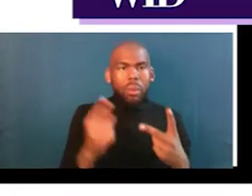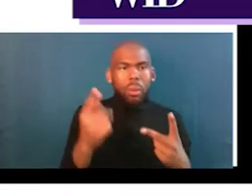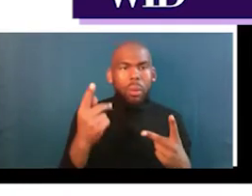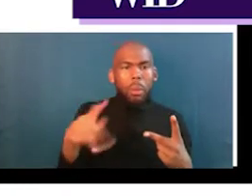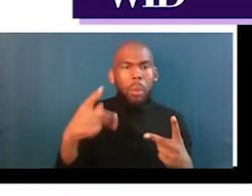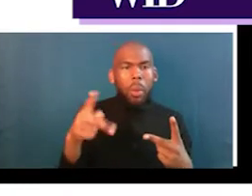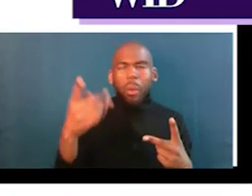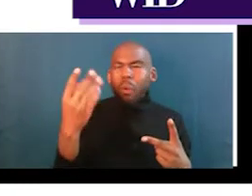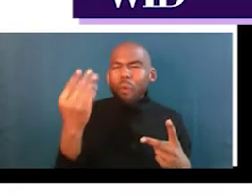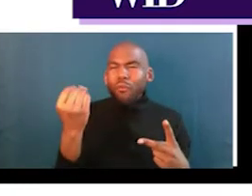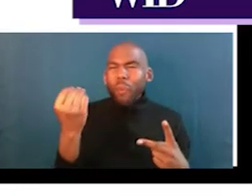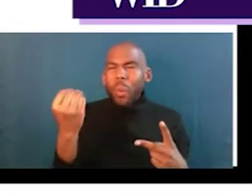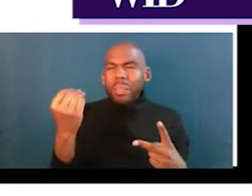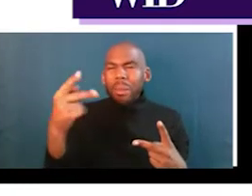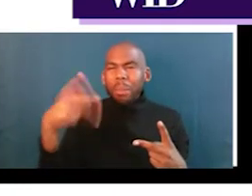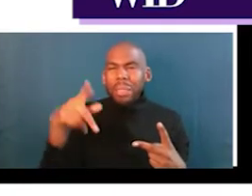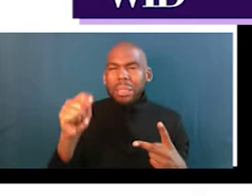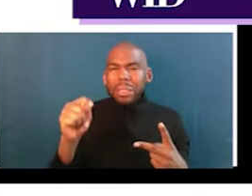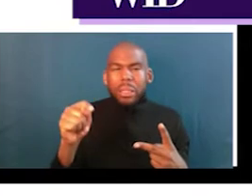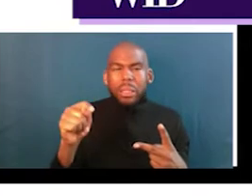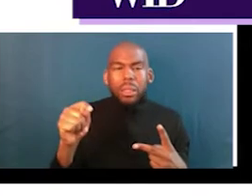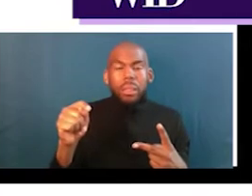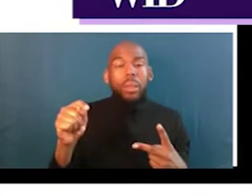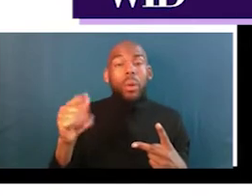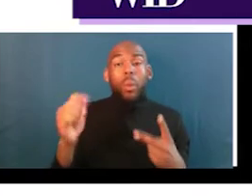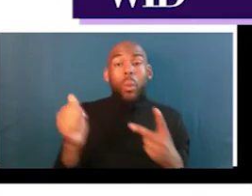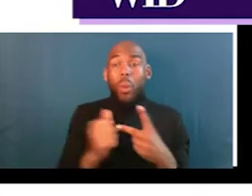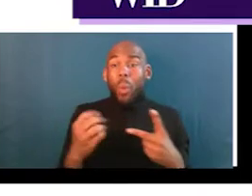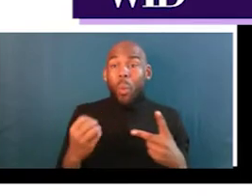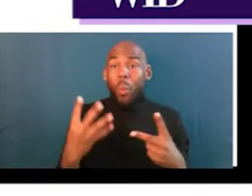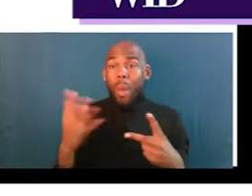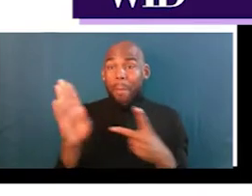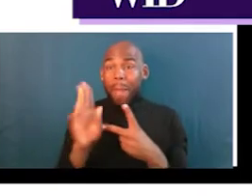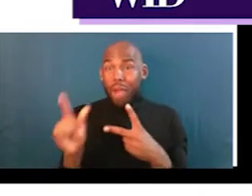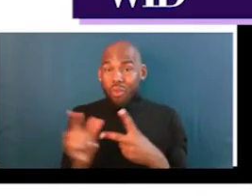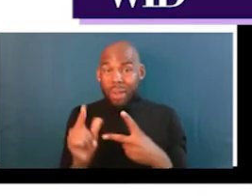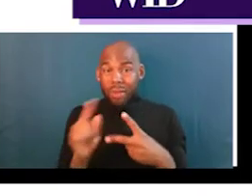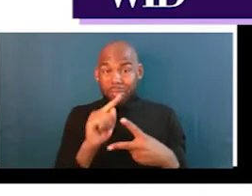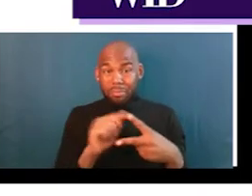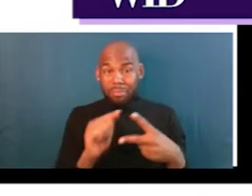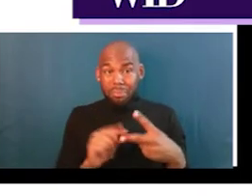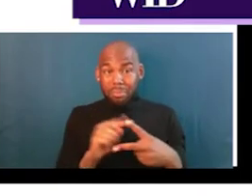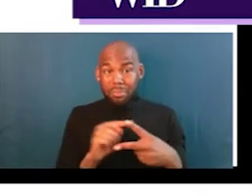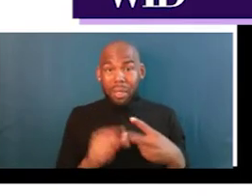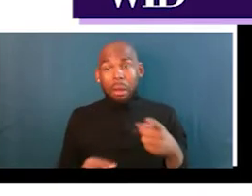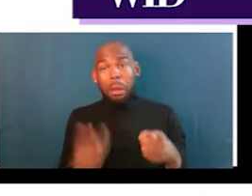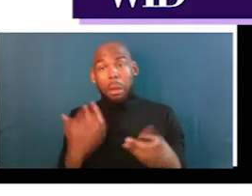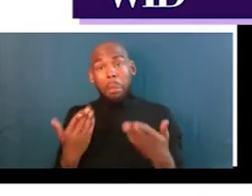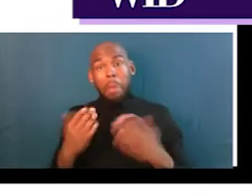bold text on a white background. Again, while this meets the guidelines, it may not necessarily